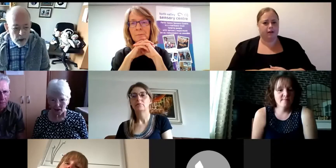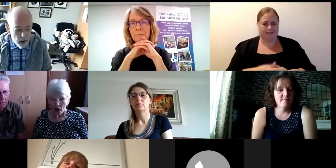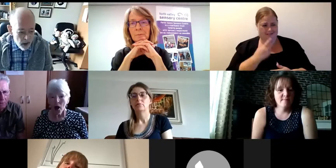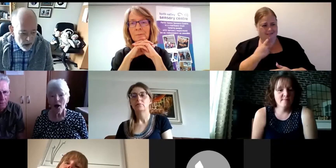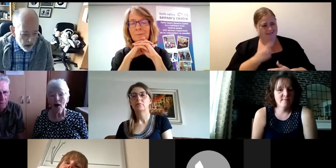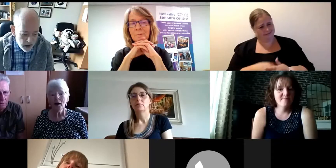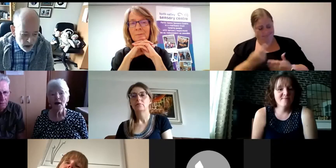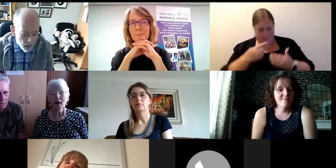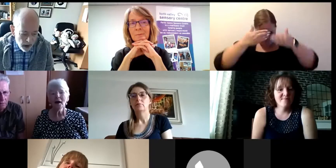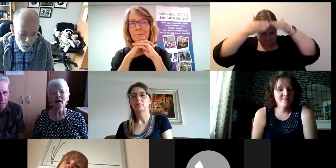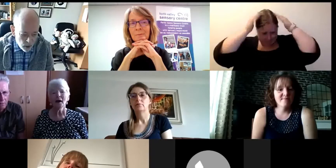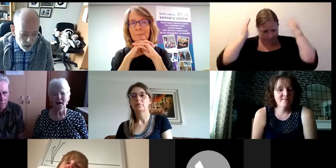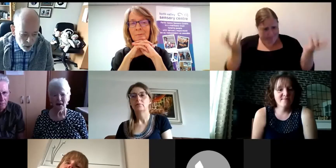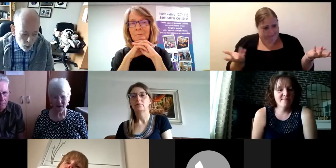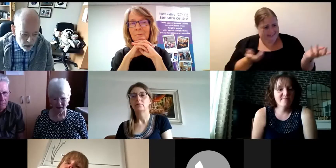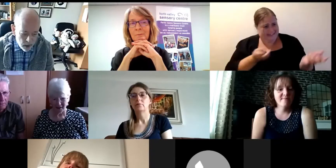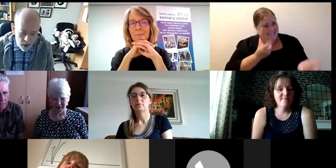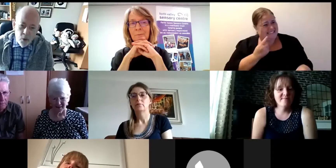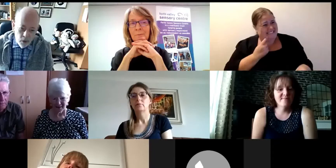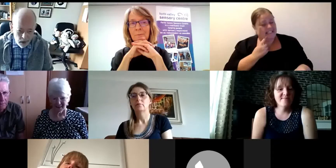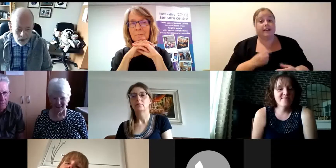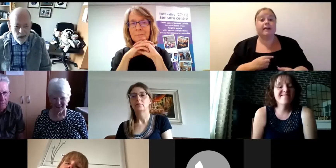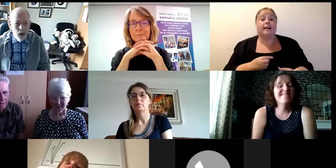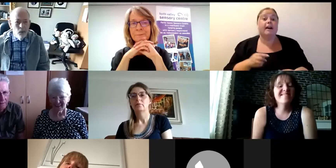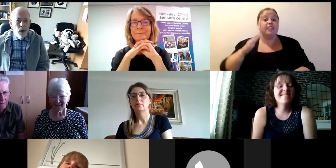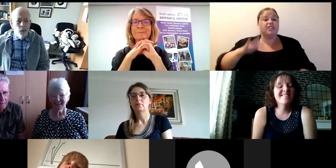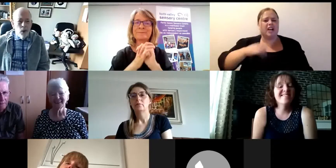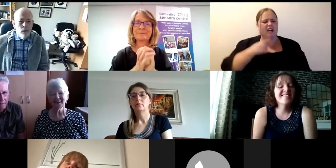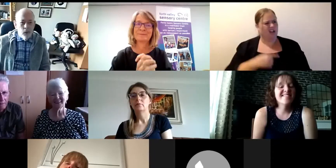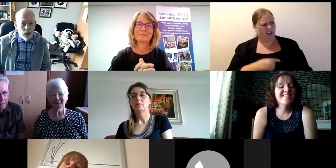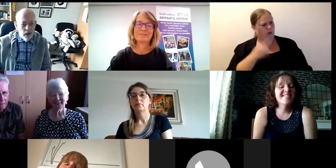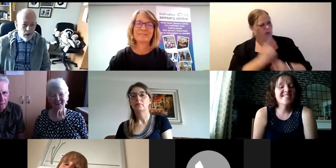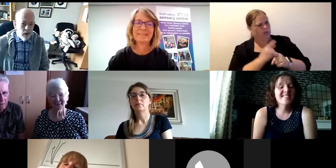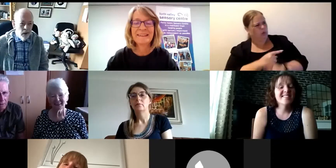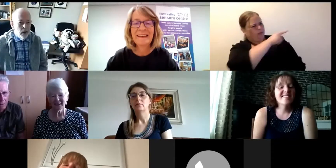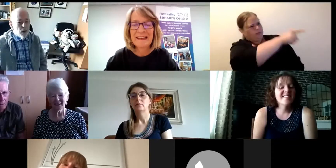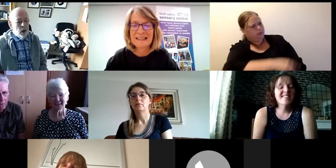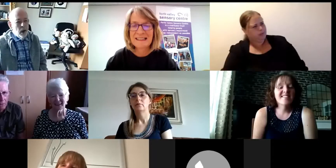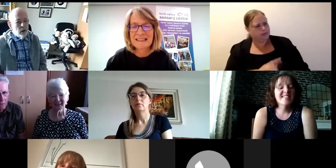And she said "silly man I wasn't talking to you." So that was me put in my place!